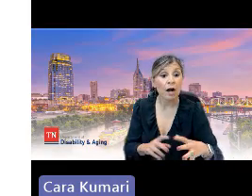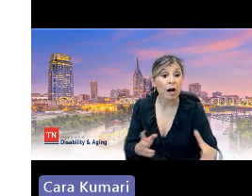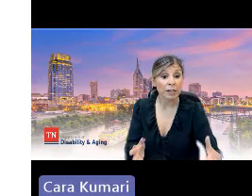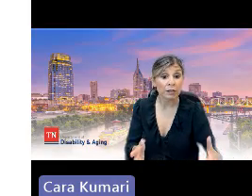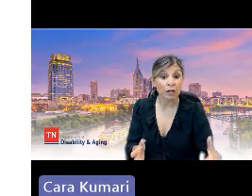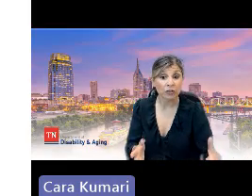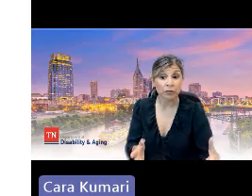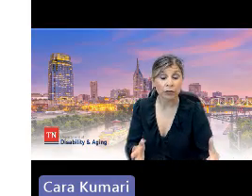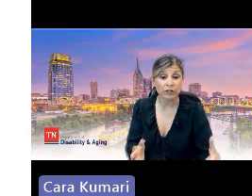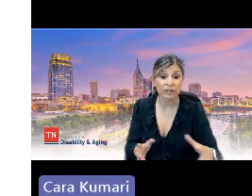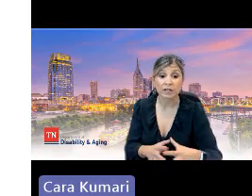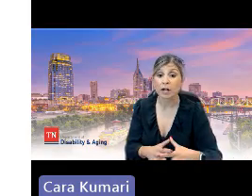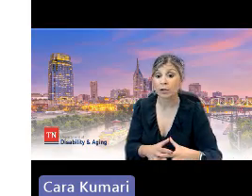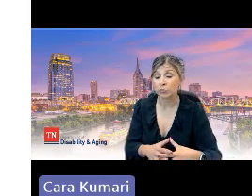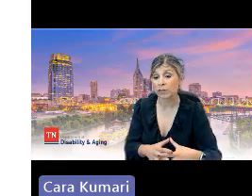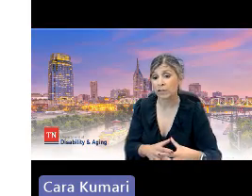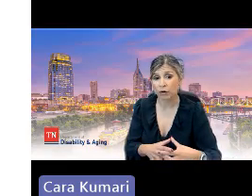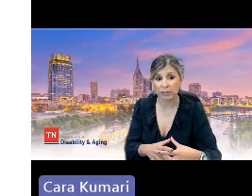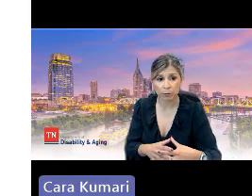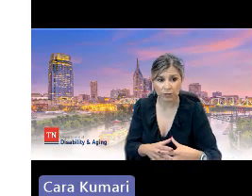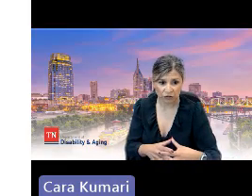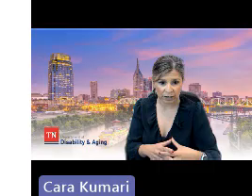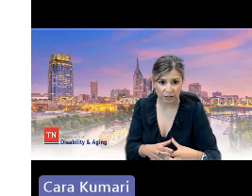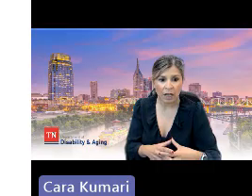audiological services and non-emergency transportation.